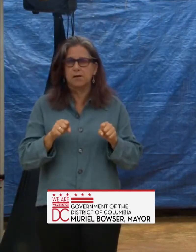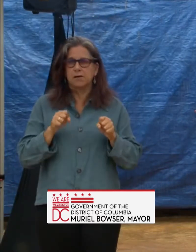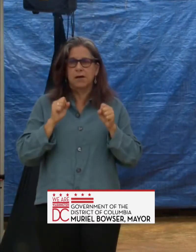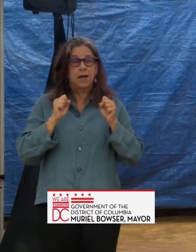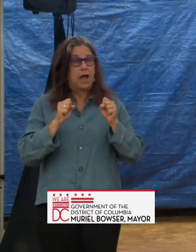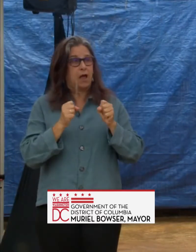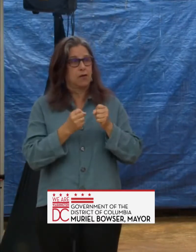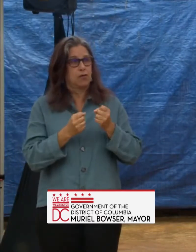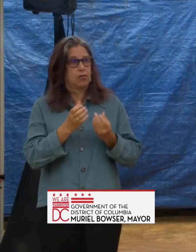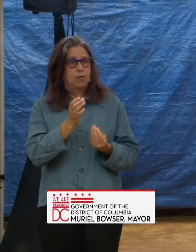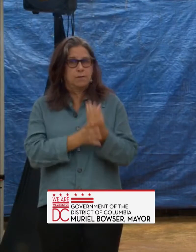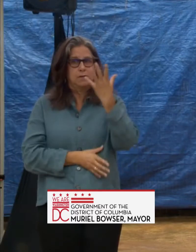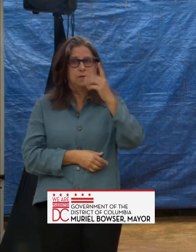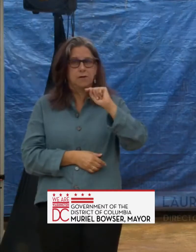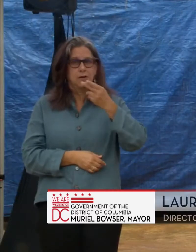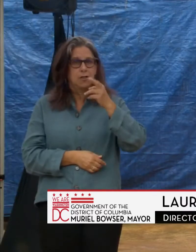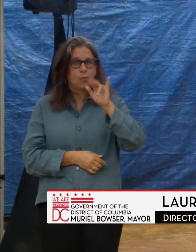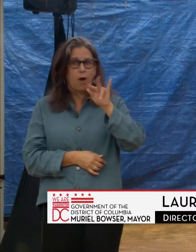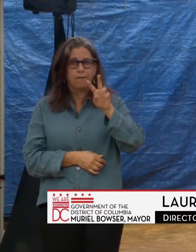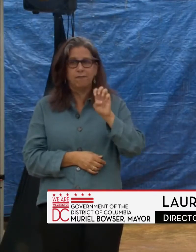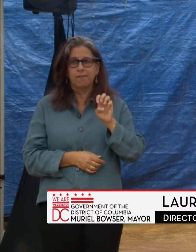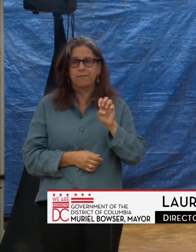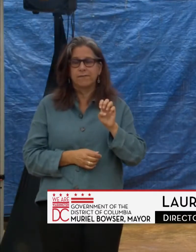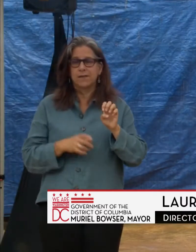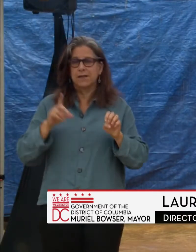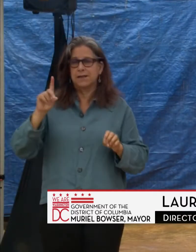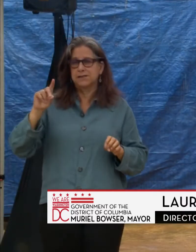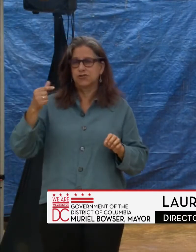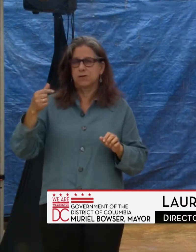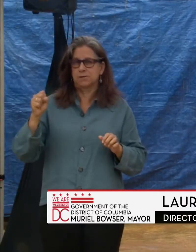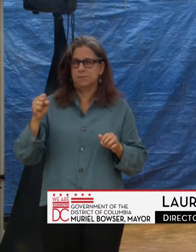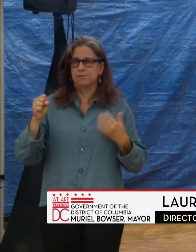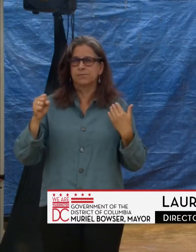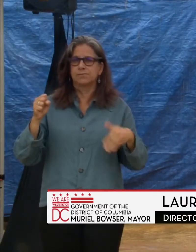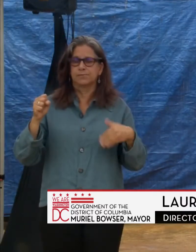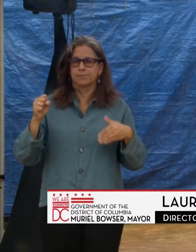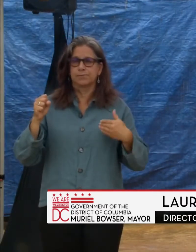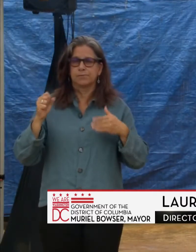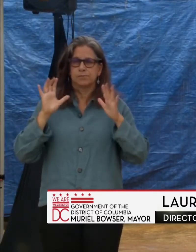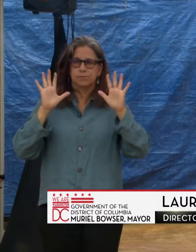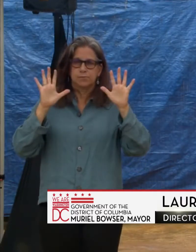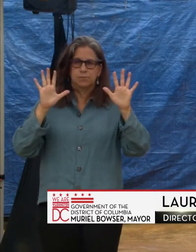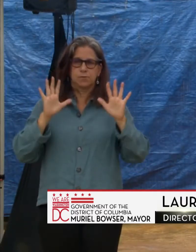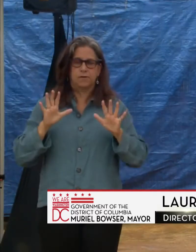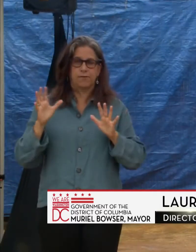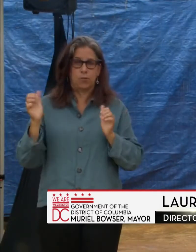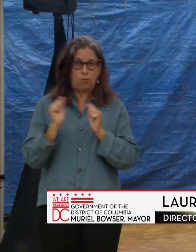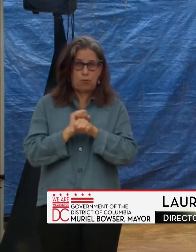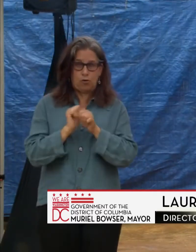OUR PARTNERS AT DGS HAVE BEEN EXCEPTIONAL IN WORKING WITH US ON THAT. THE WORK WE ARE DOING TO CLOSE D.C.